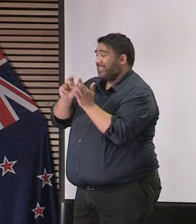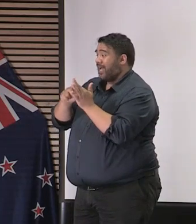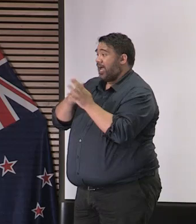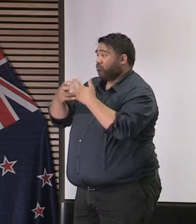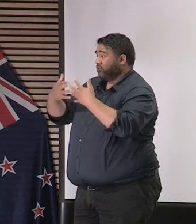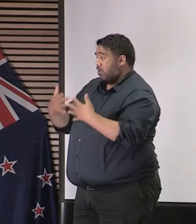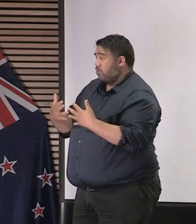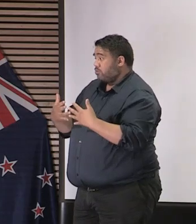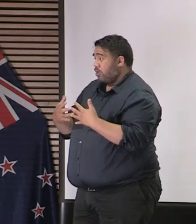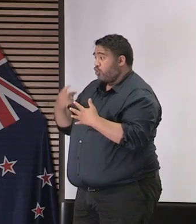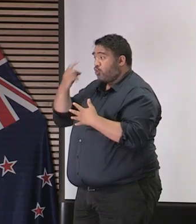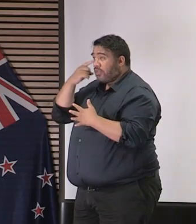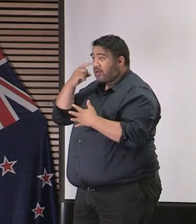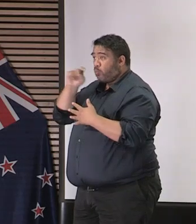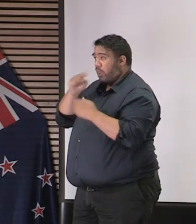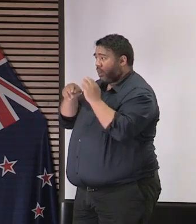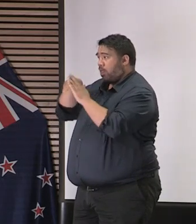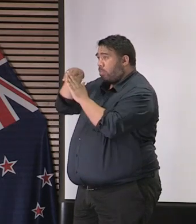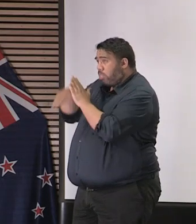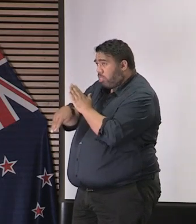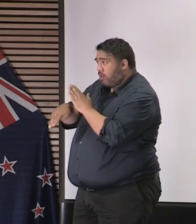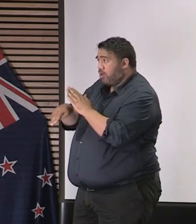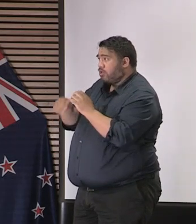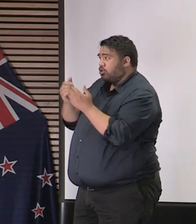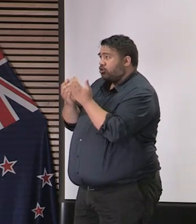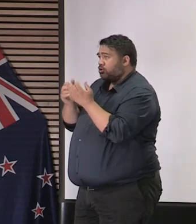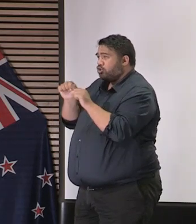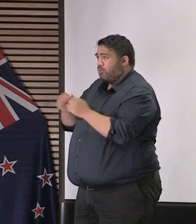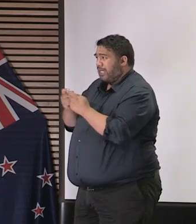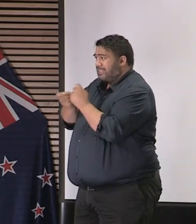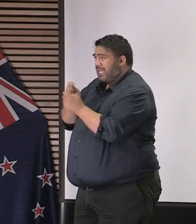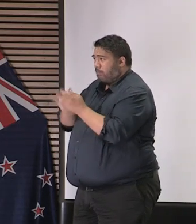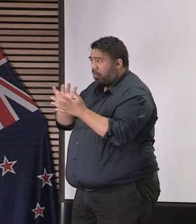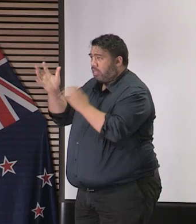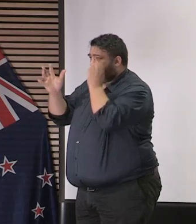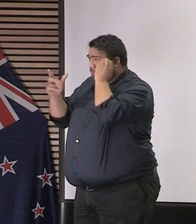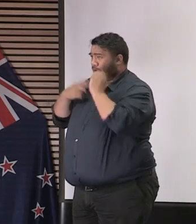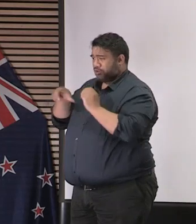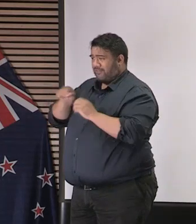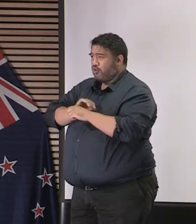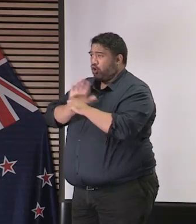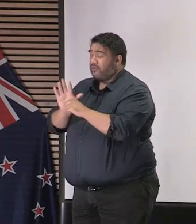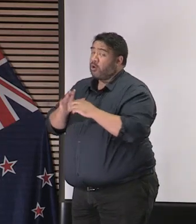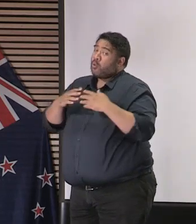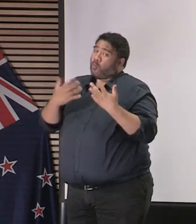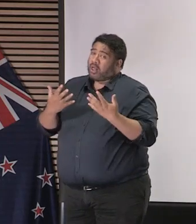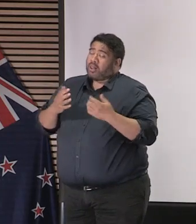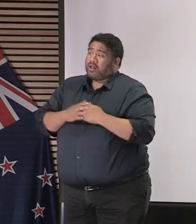on a web stream than a real person are you expecting a dip in the NCEA results? It is very early to